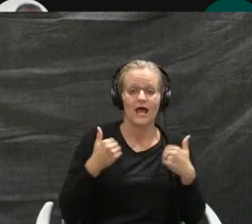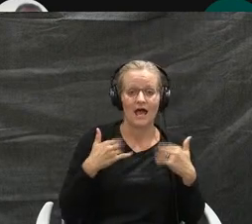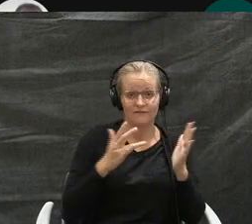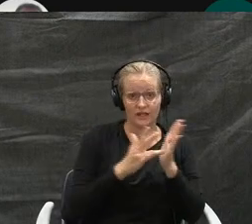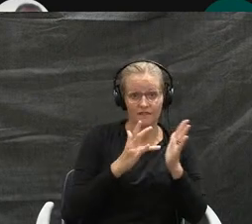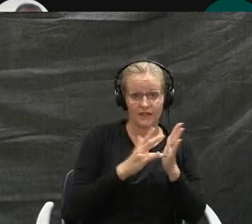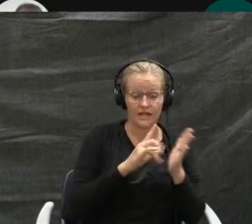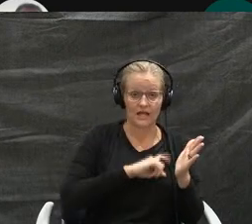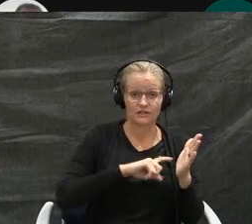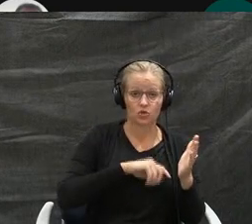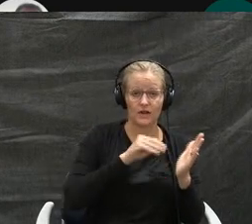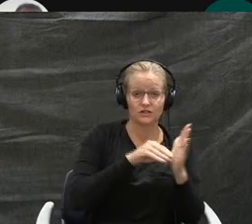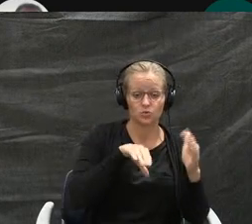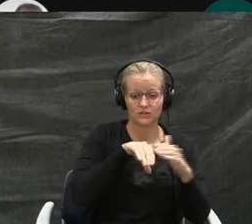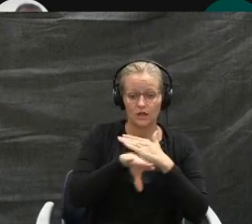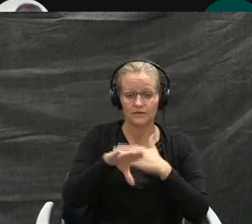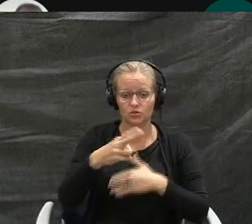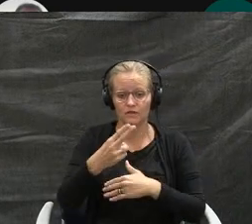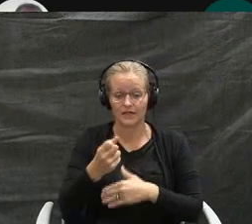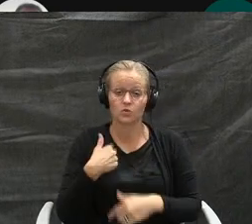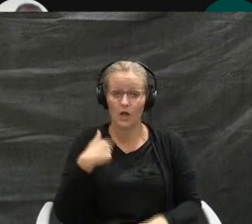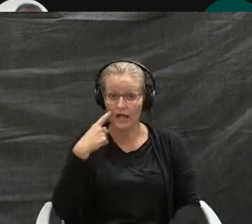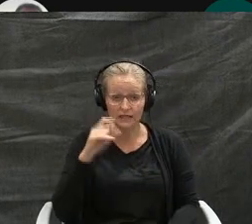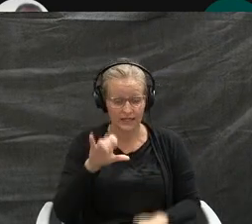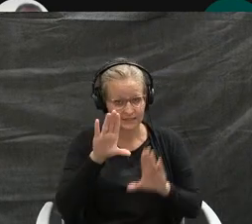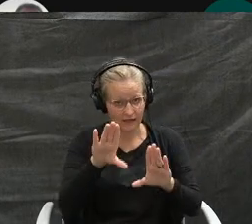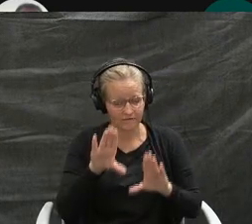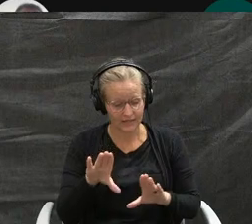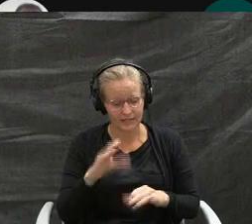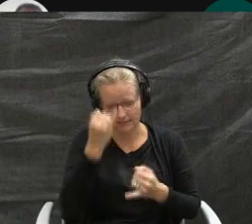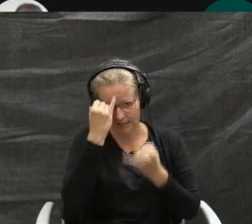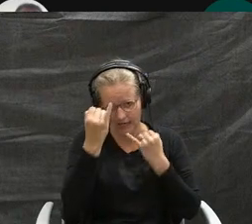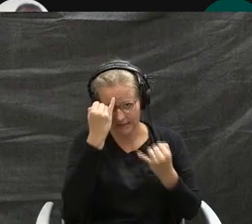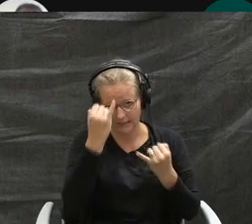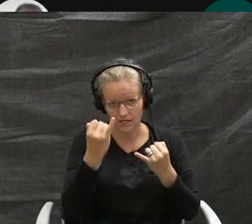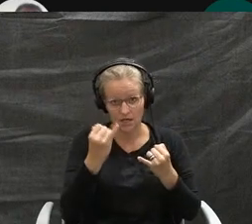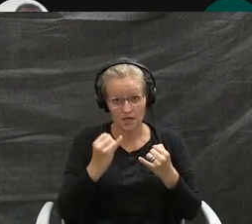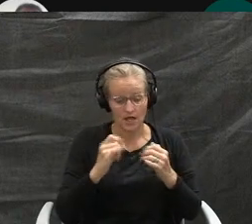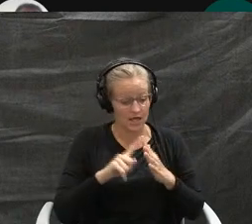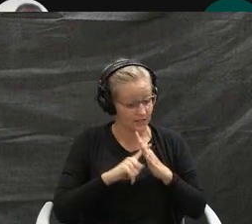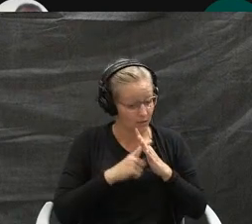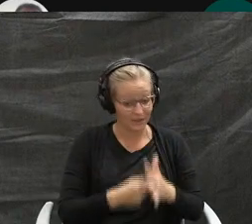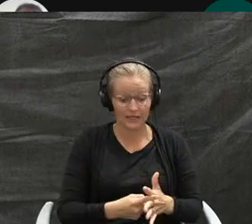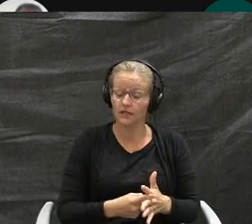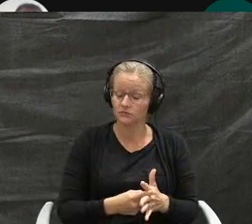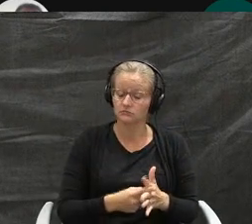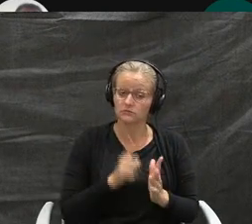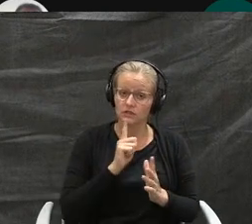high school like I think it's a fantastic idea and as much as we can get them in there at the beginning it is a huge